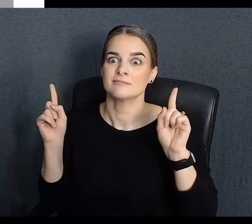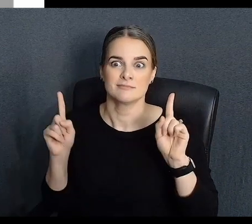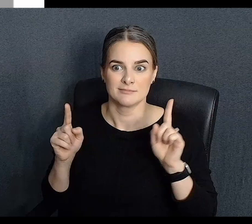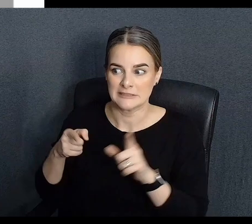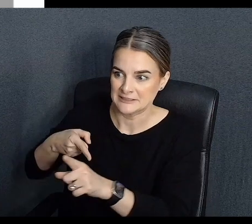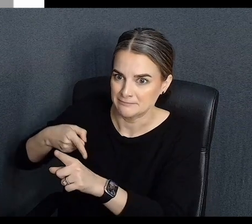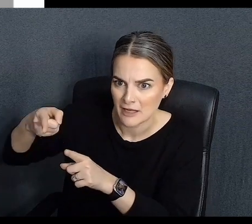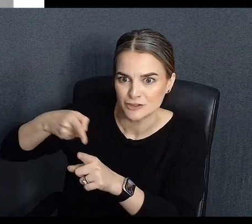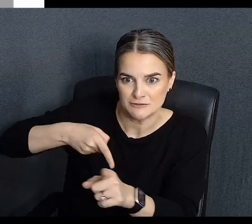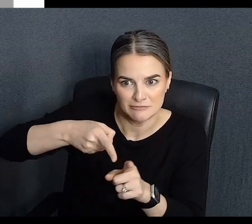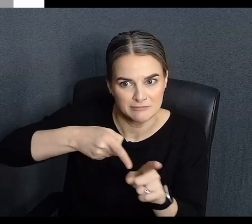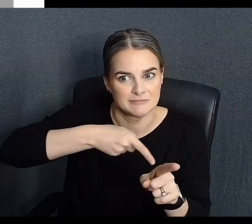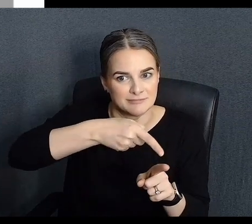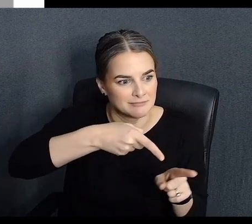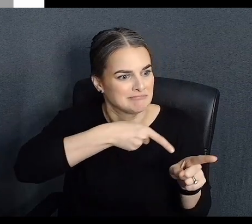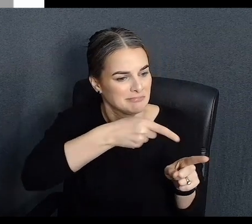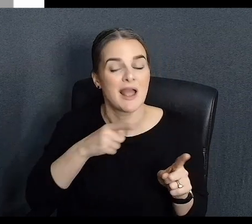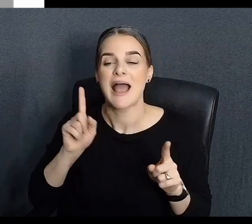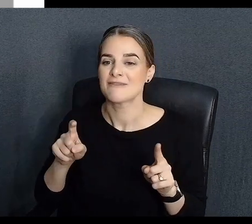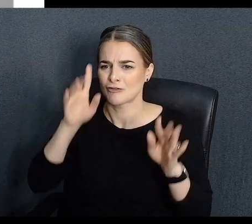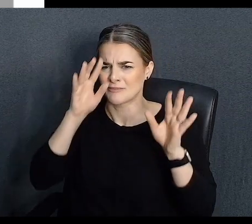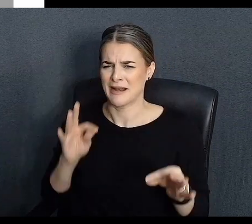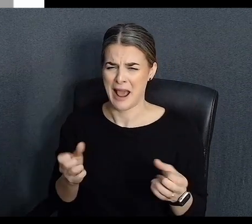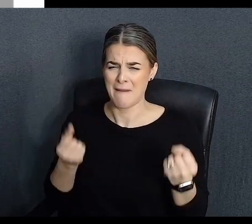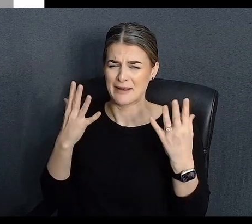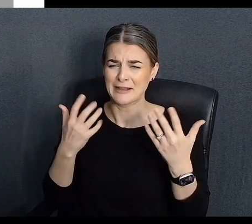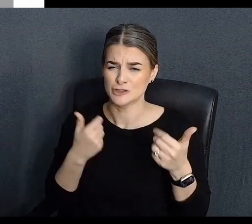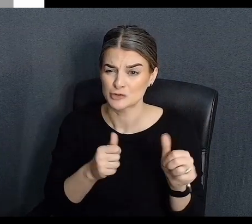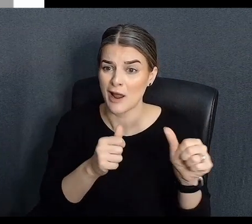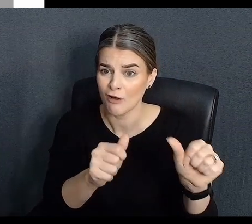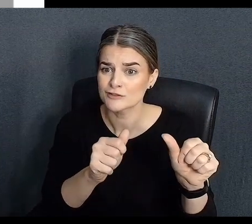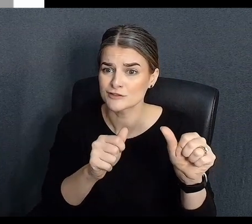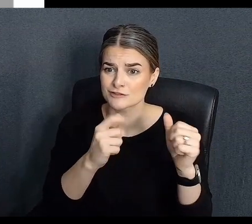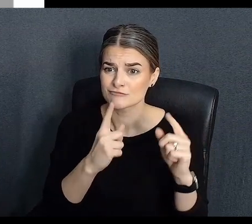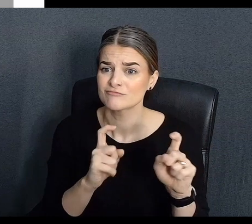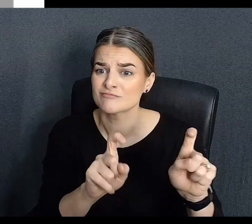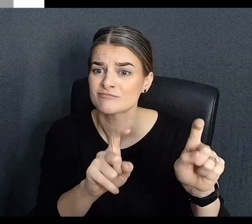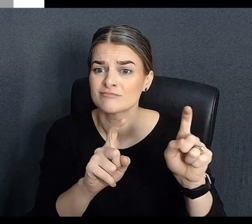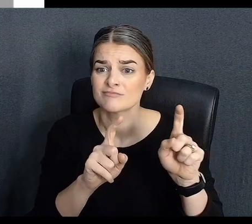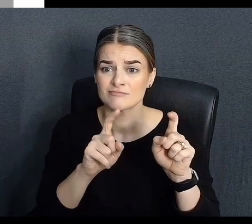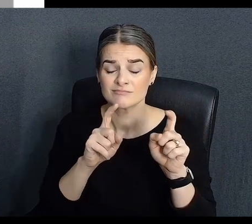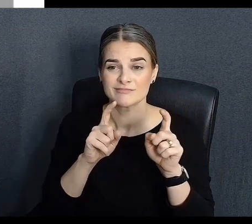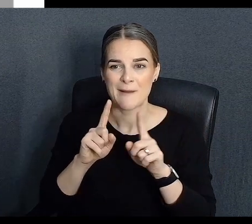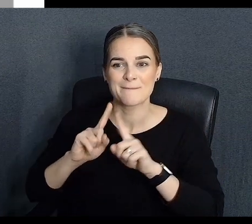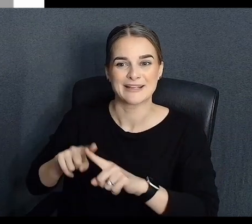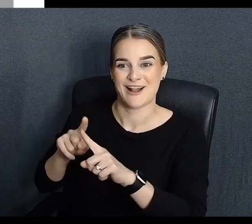or where we're doing our trials based on the products that the company sells, or the different companies sell.